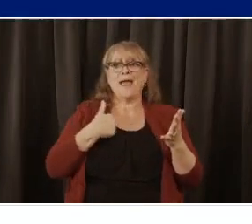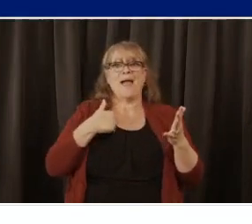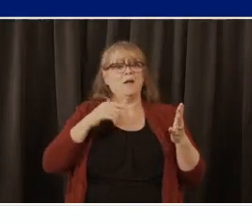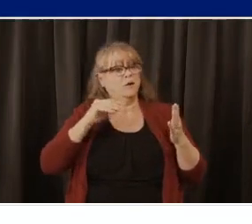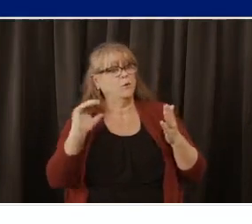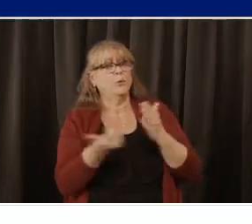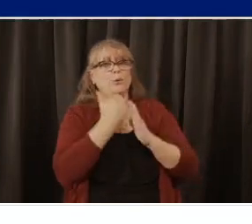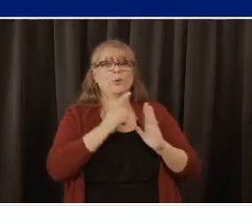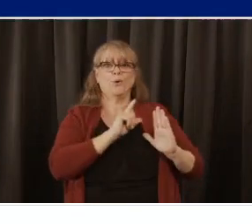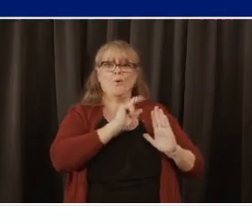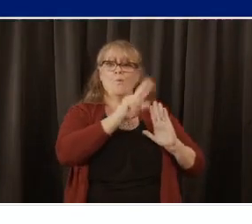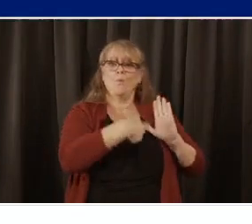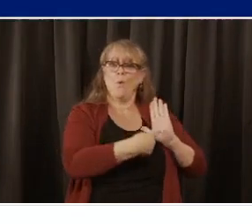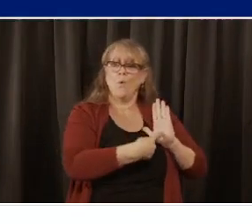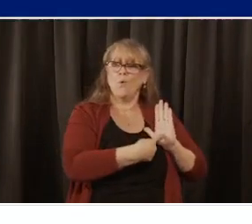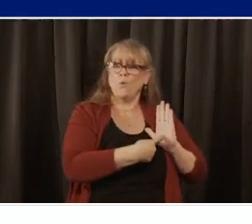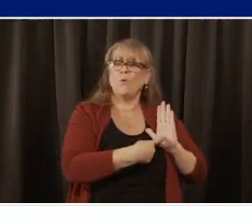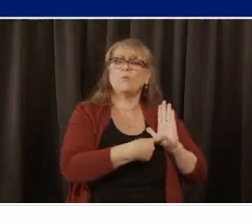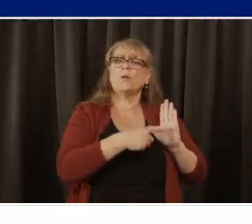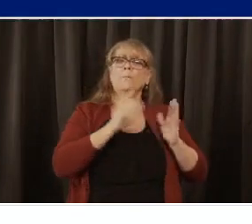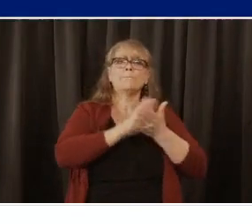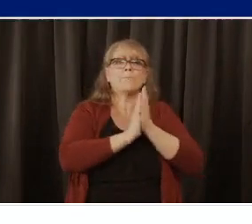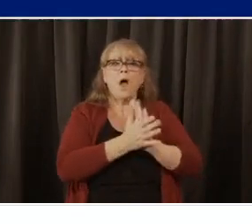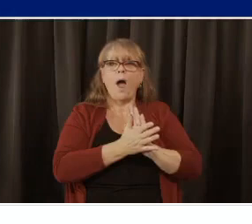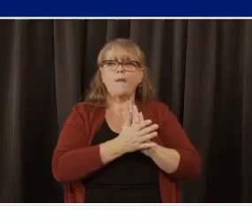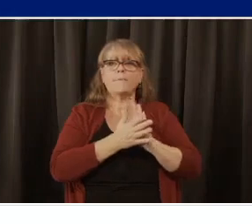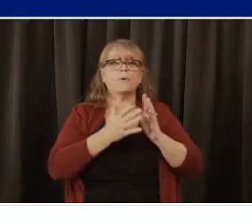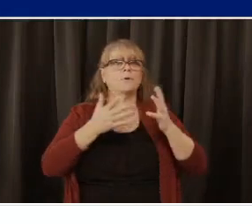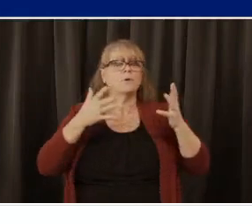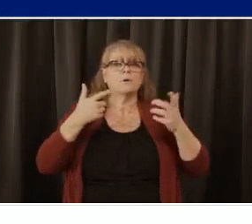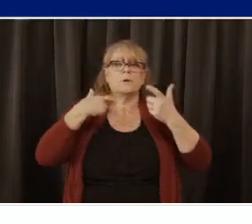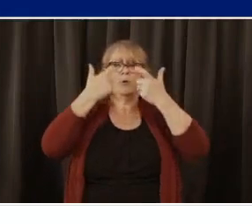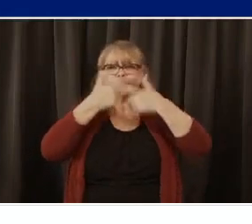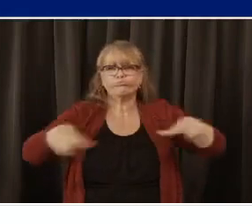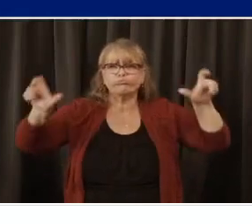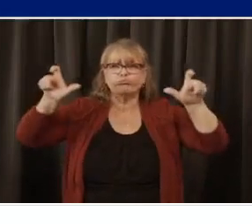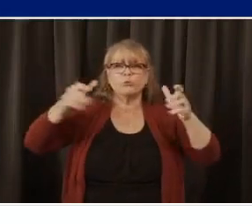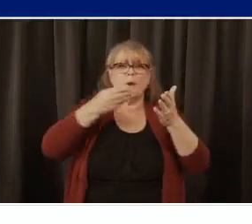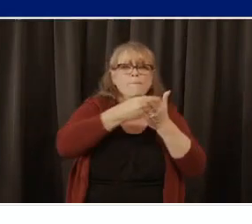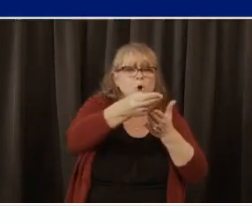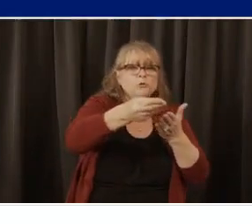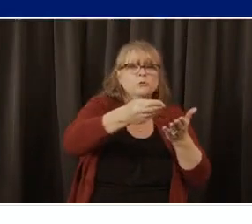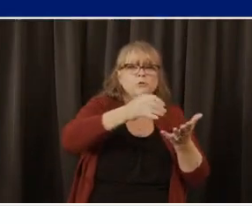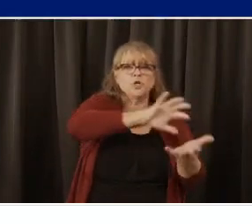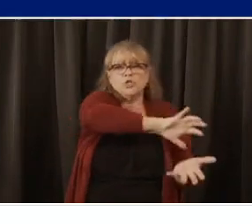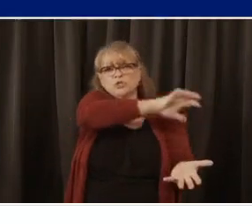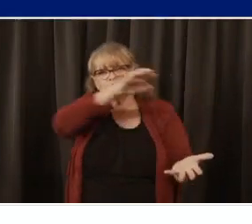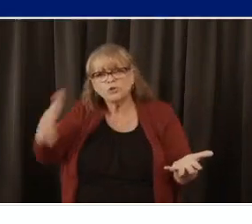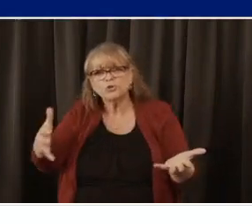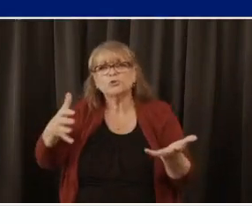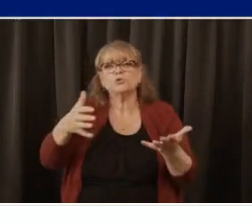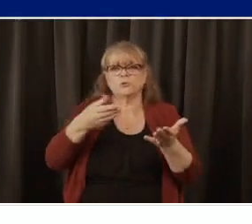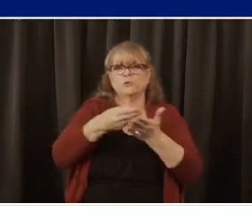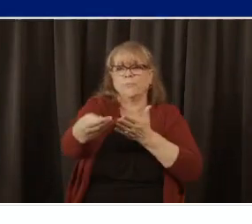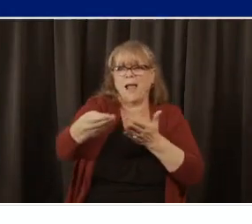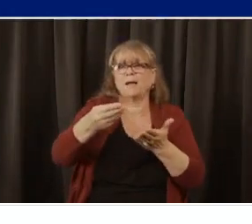which required us to vet leads, early on in this pandemic. Everybody knew somebody